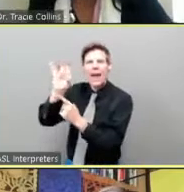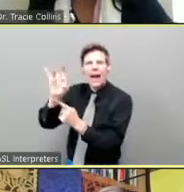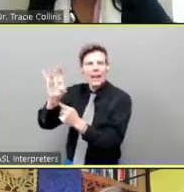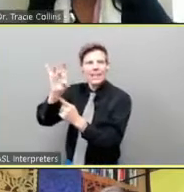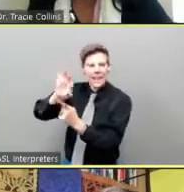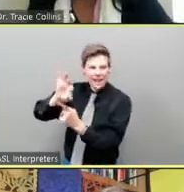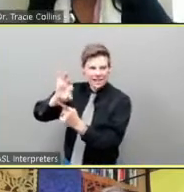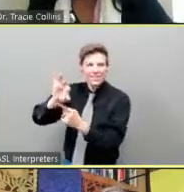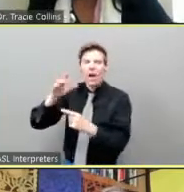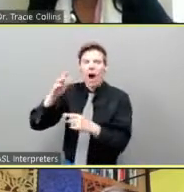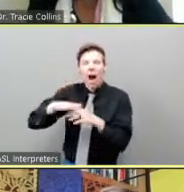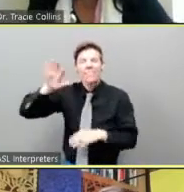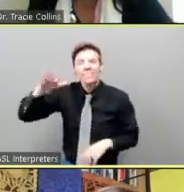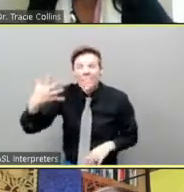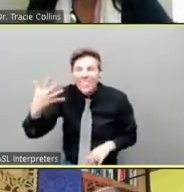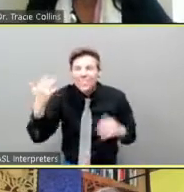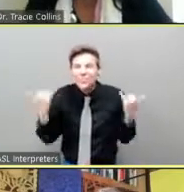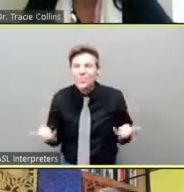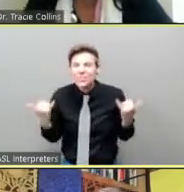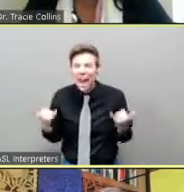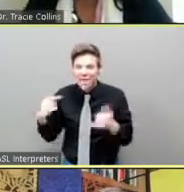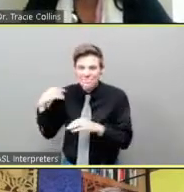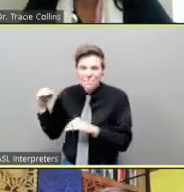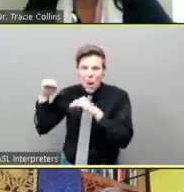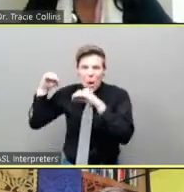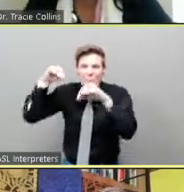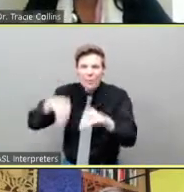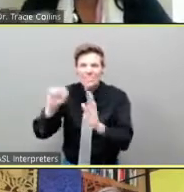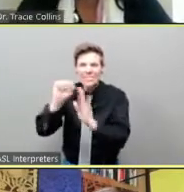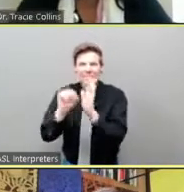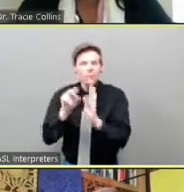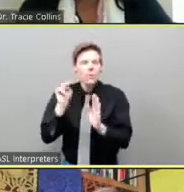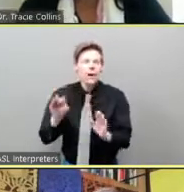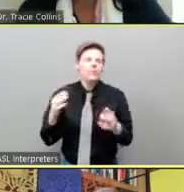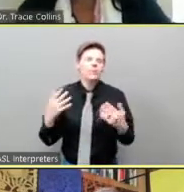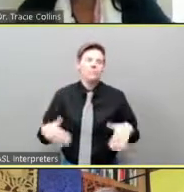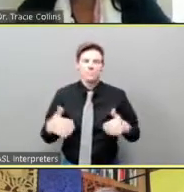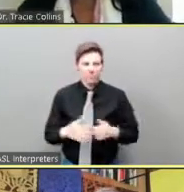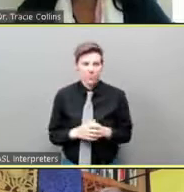take a little bit more time to update you on variants today. You know, it's